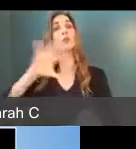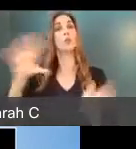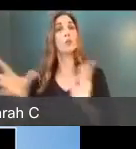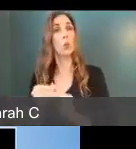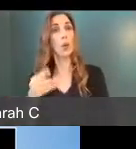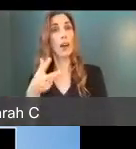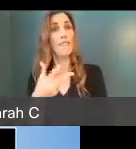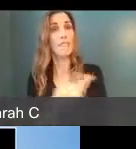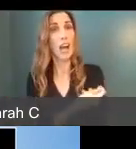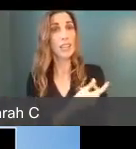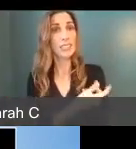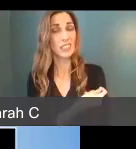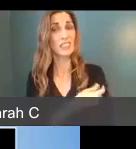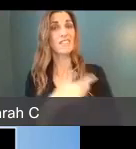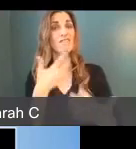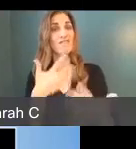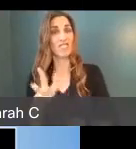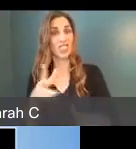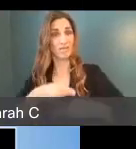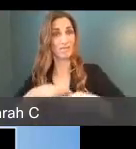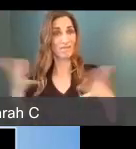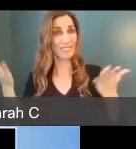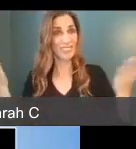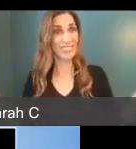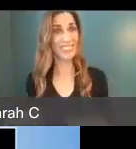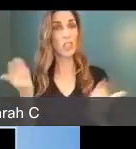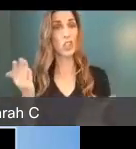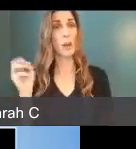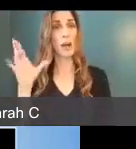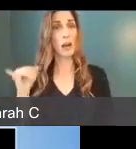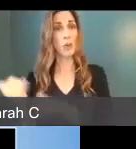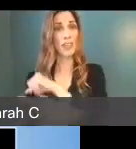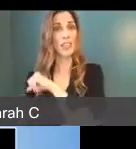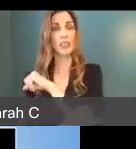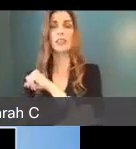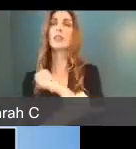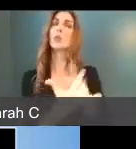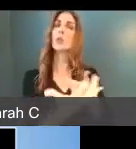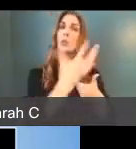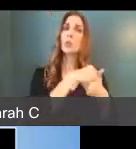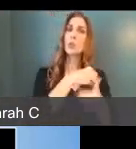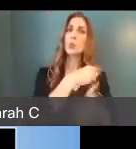in Montgomery County, so this includes the vaccinations that our hospitals have given to